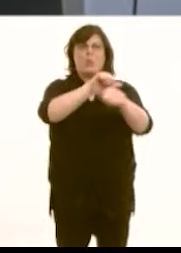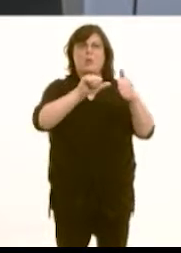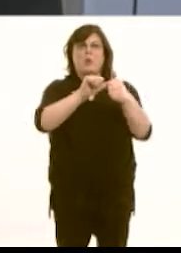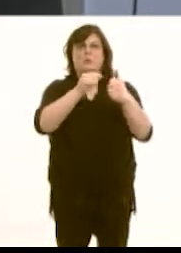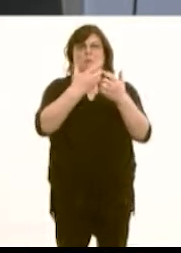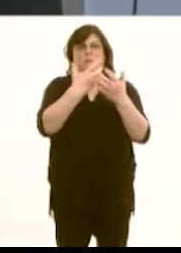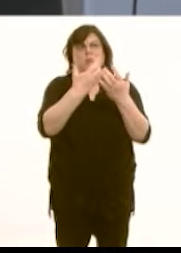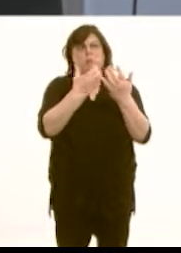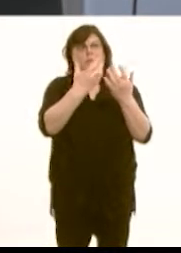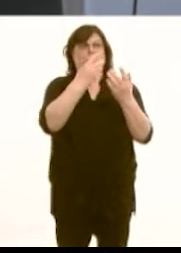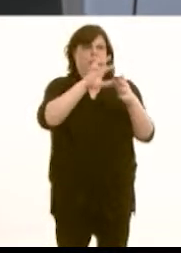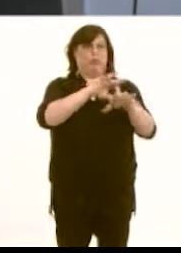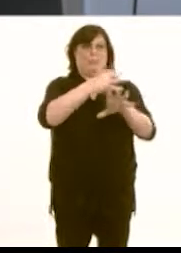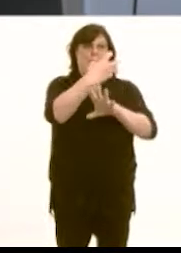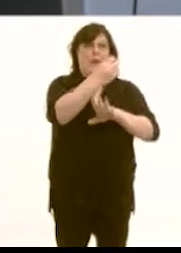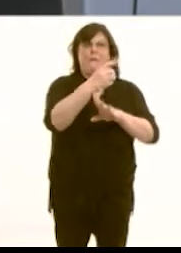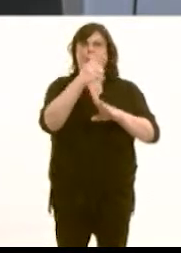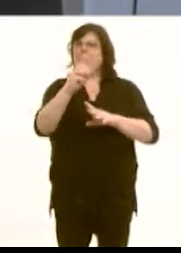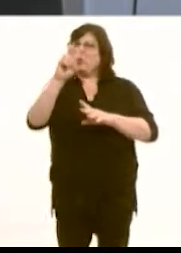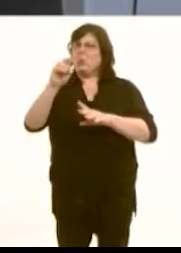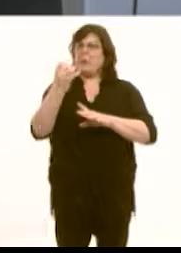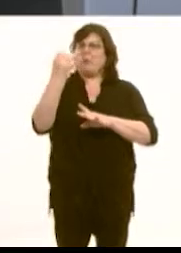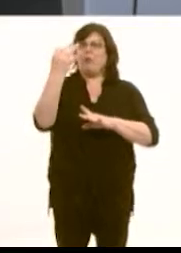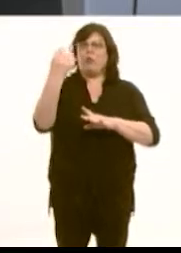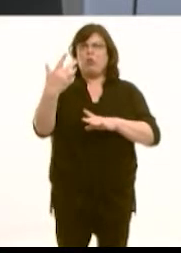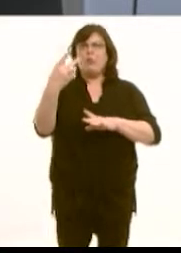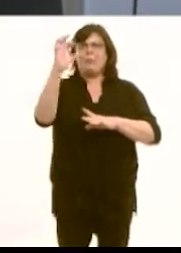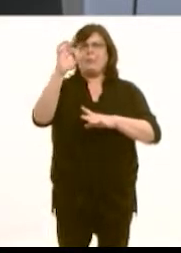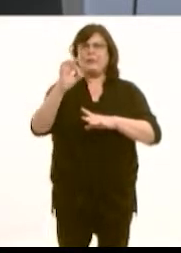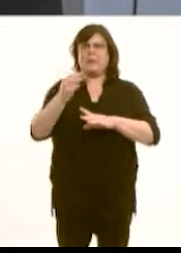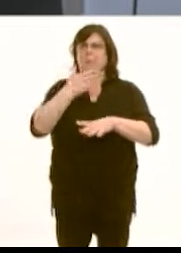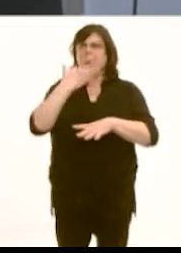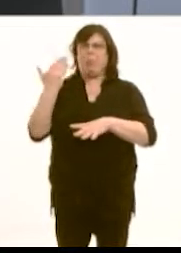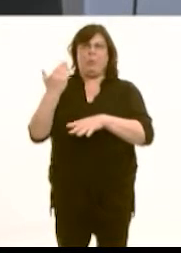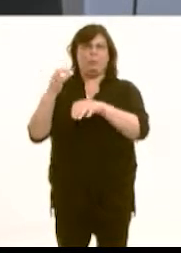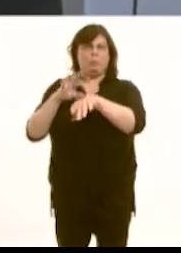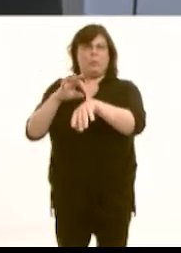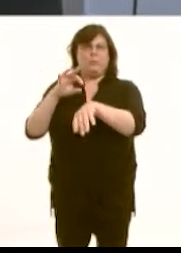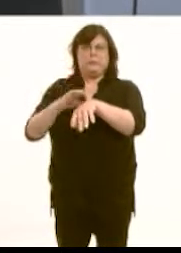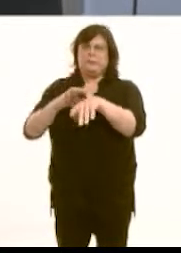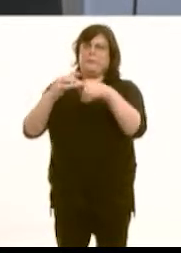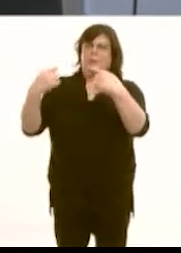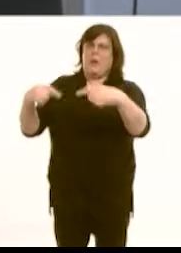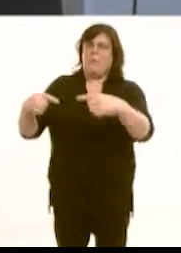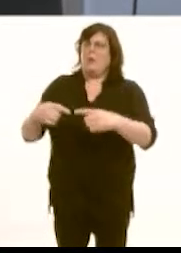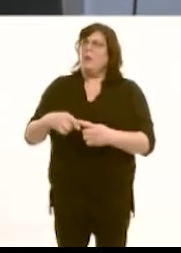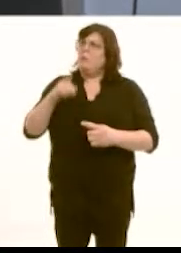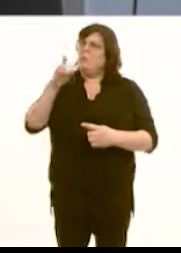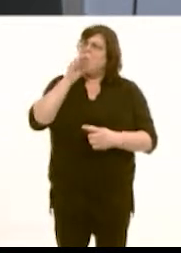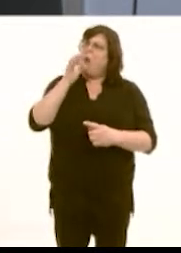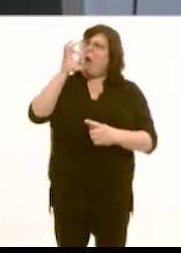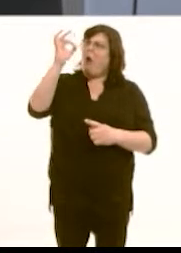leaves 23 per cent, obviously, without GP cover. What action are you taking specifically to address those problems in north Wales in terms